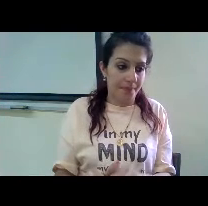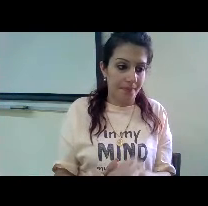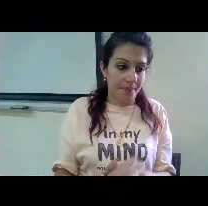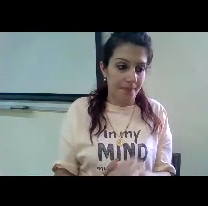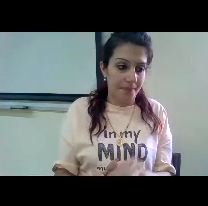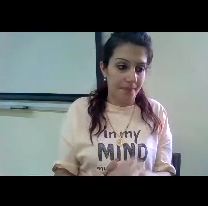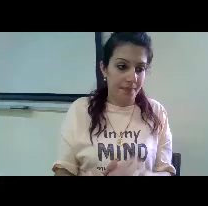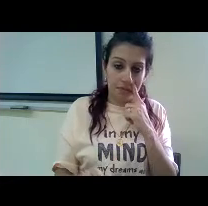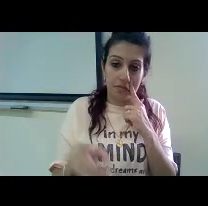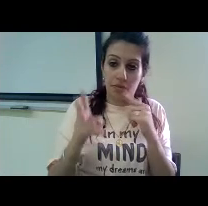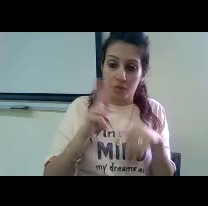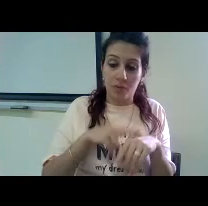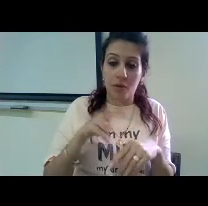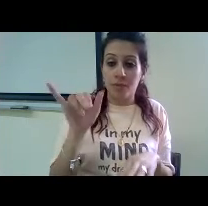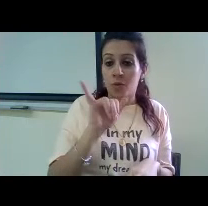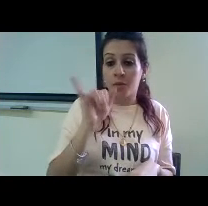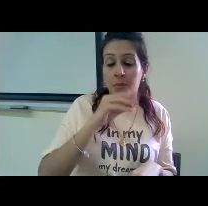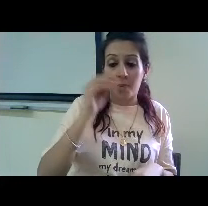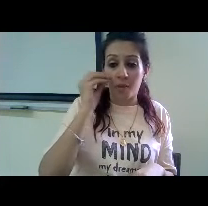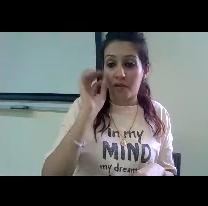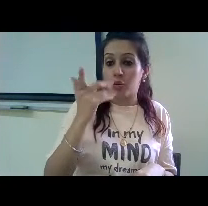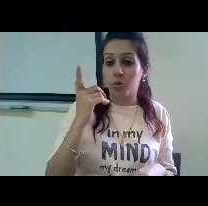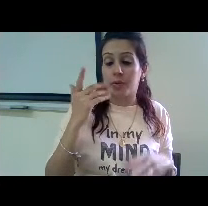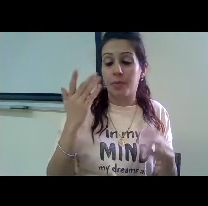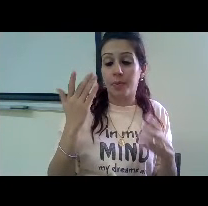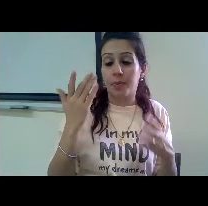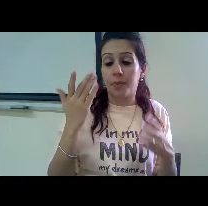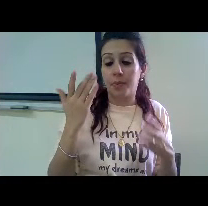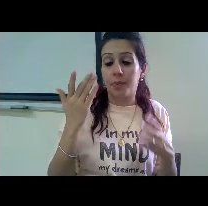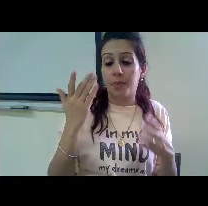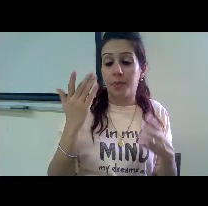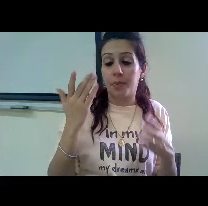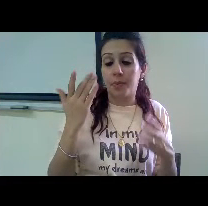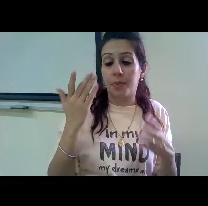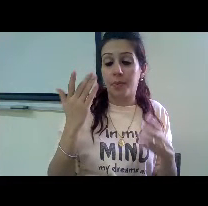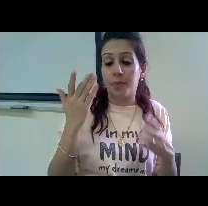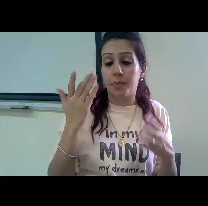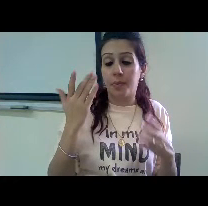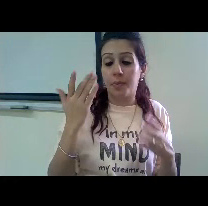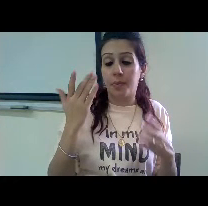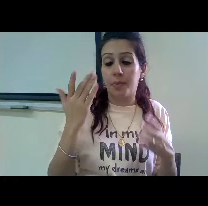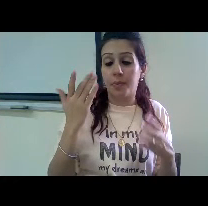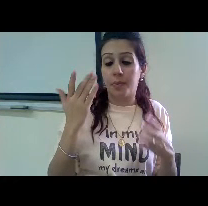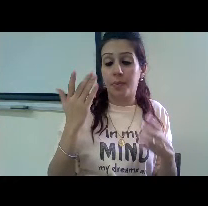did not hurt, so why not really rethink it? And we really want to keep using digital